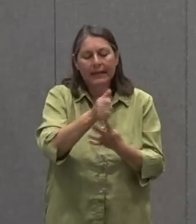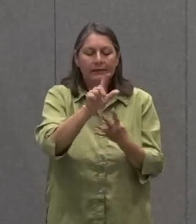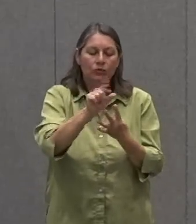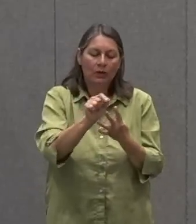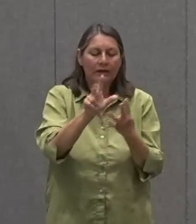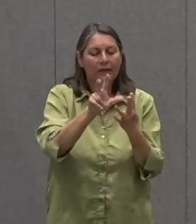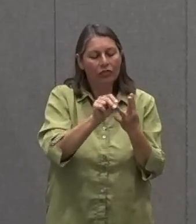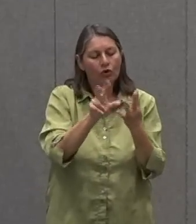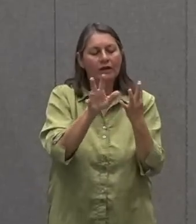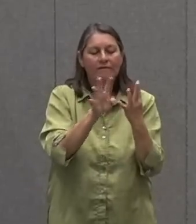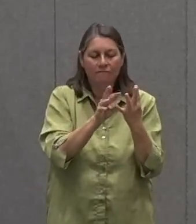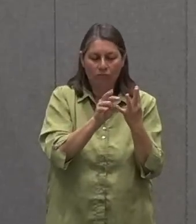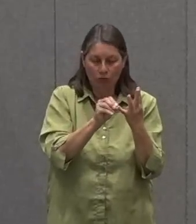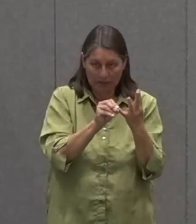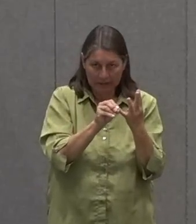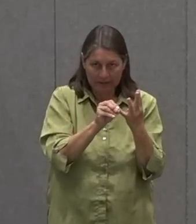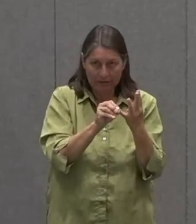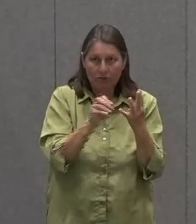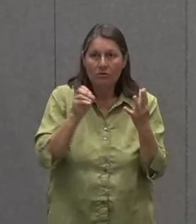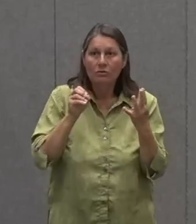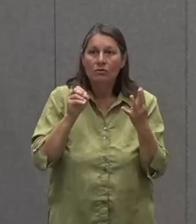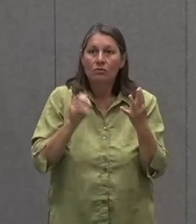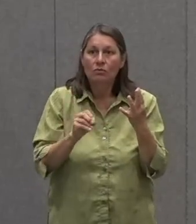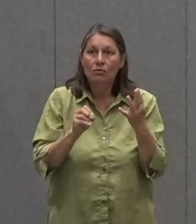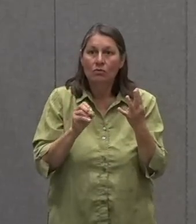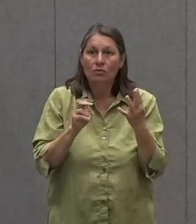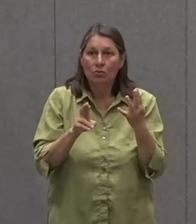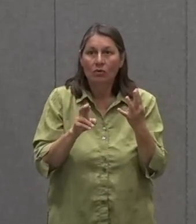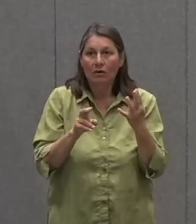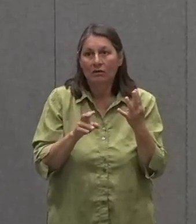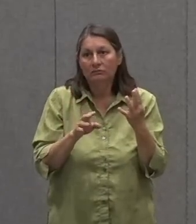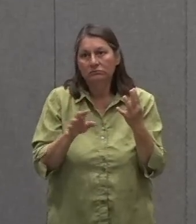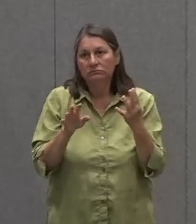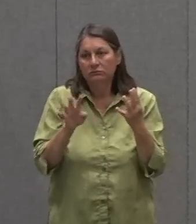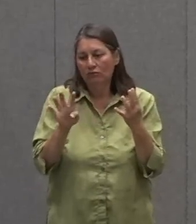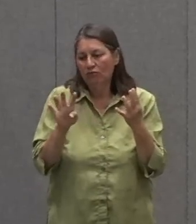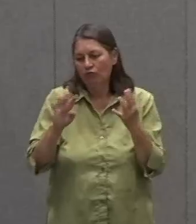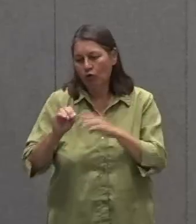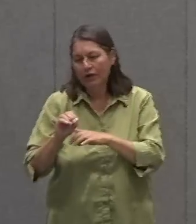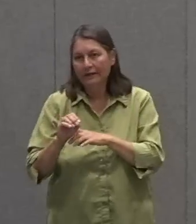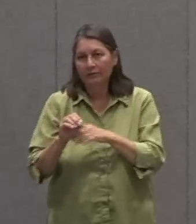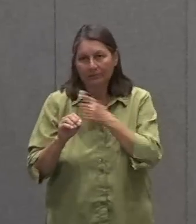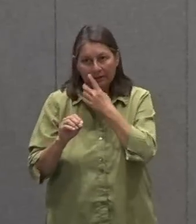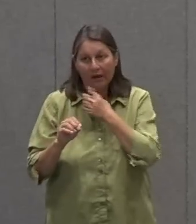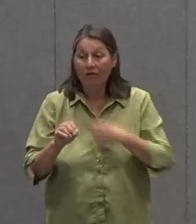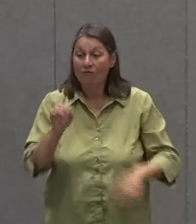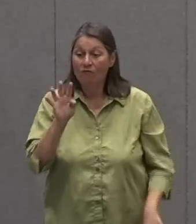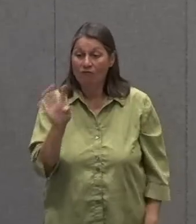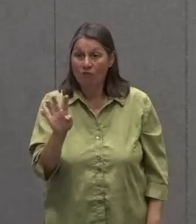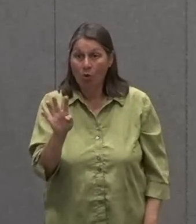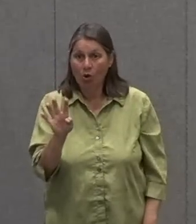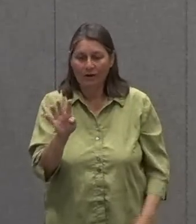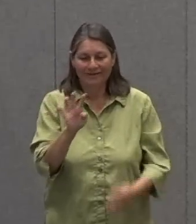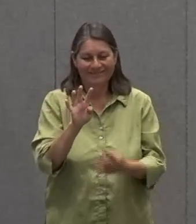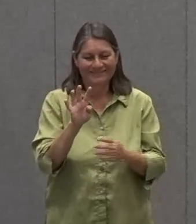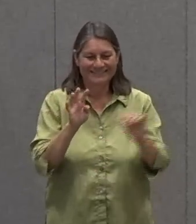or 40, 40 would be the four tens, so we're gonna go ahead and put that in there, and if you would write